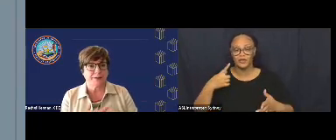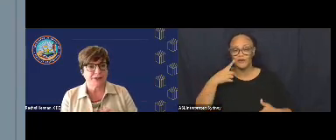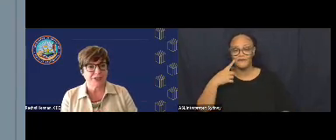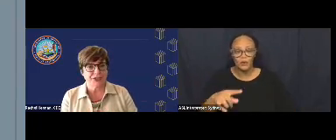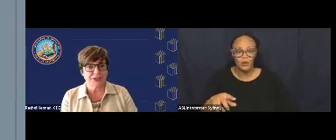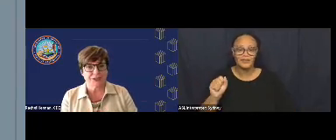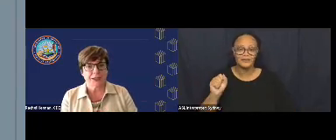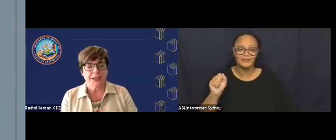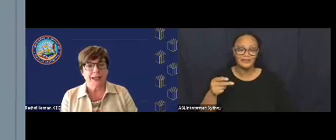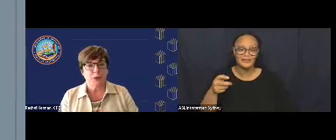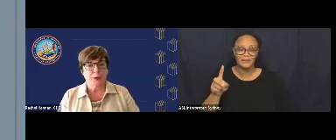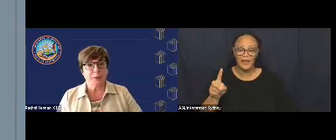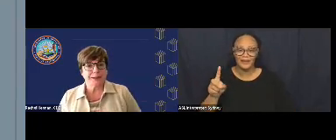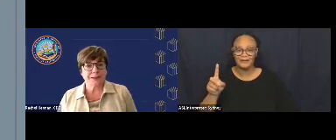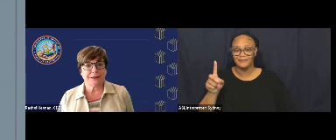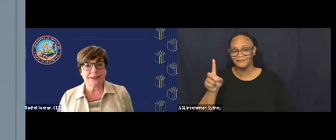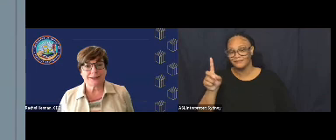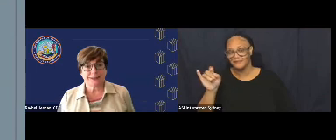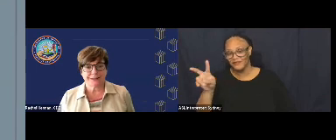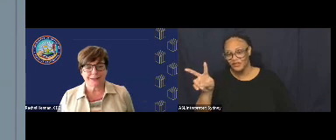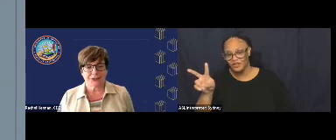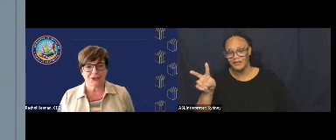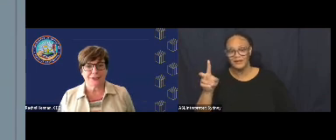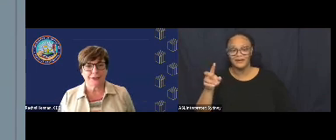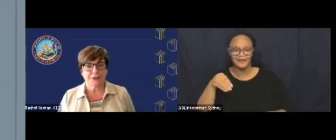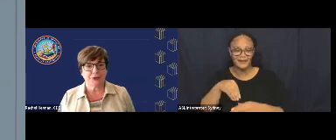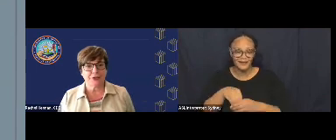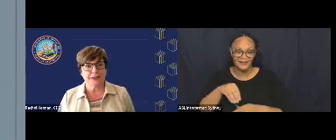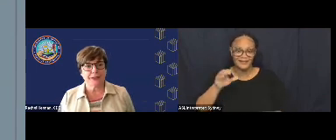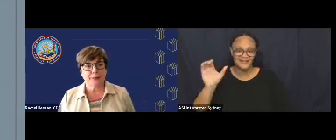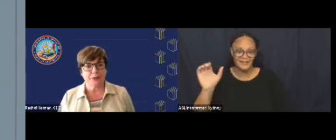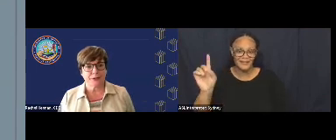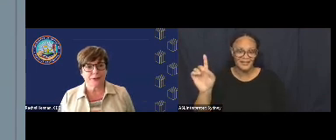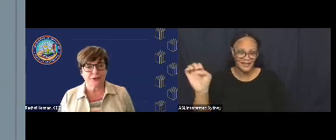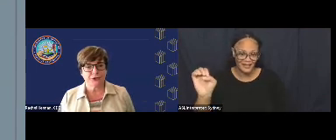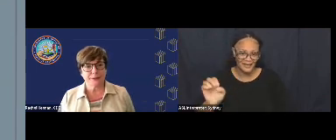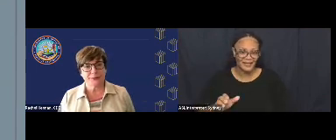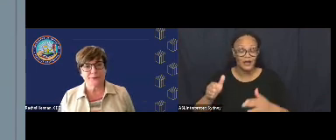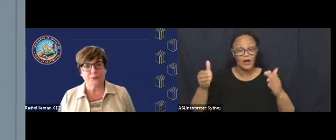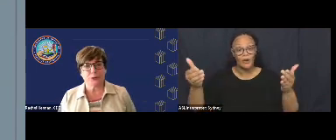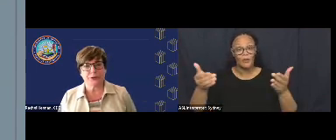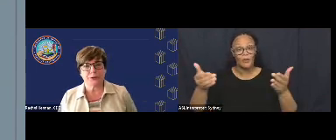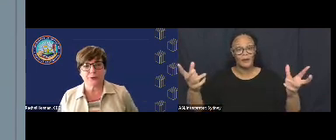Department of Education. And welcome back to the latest session of strengthening partnerships for